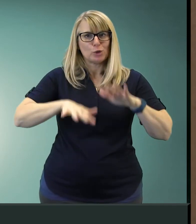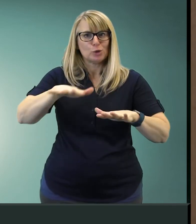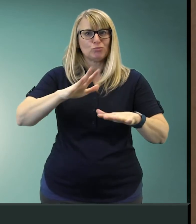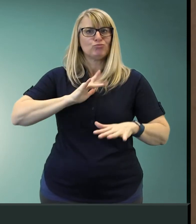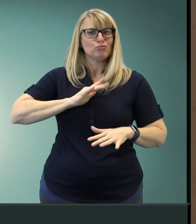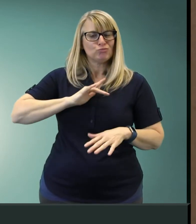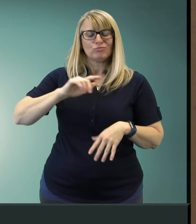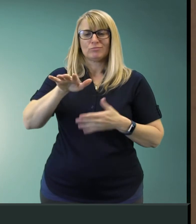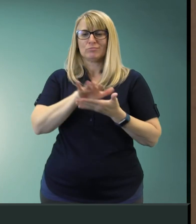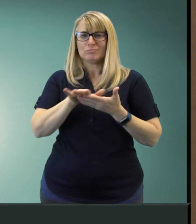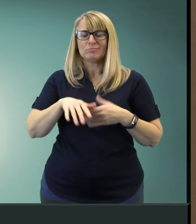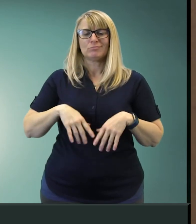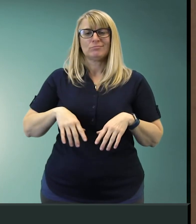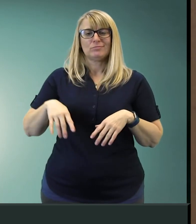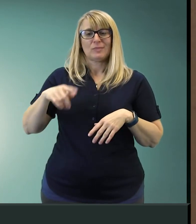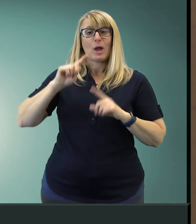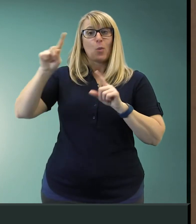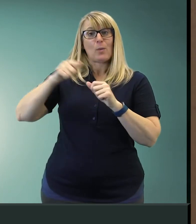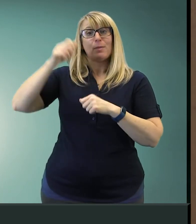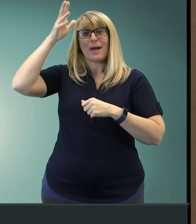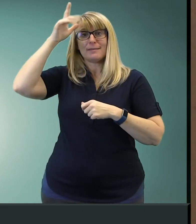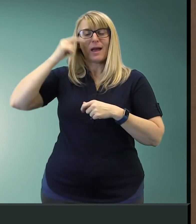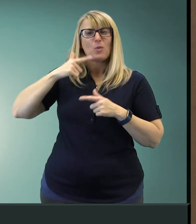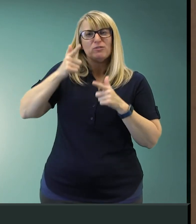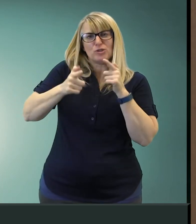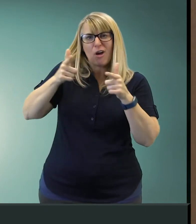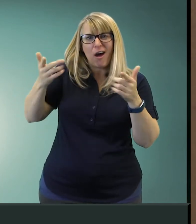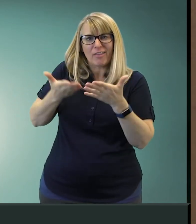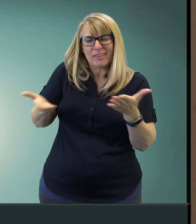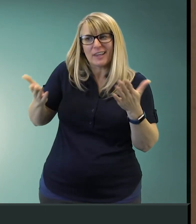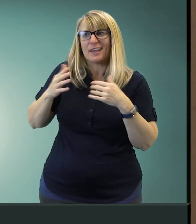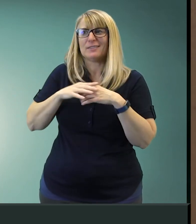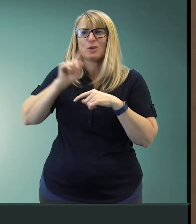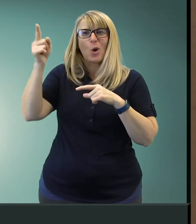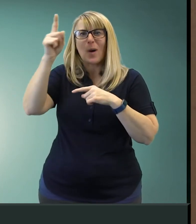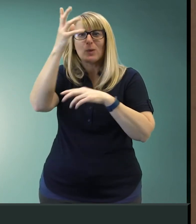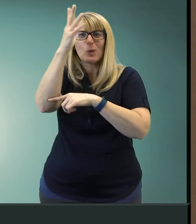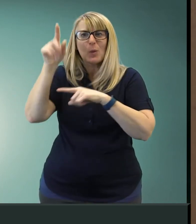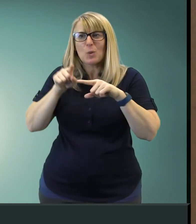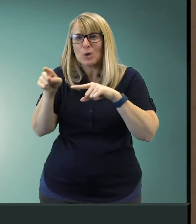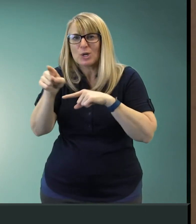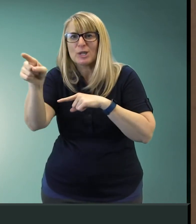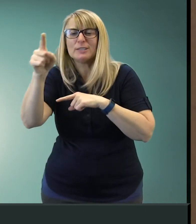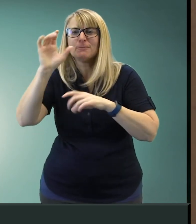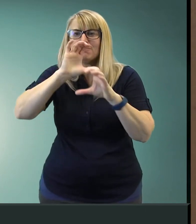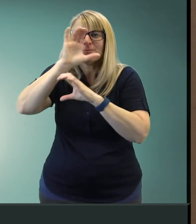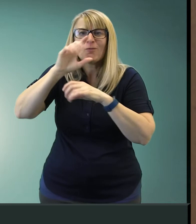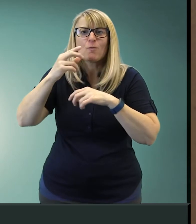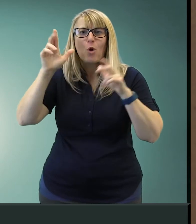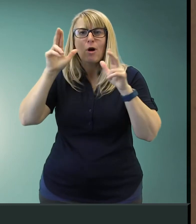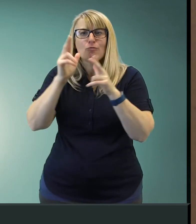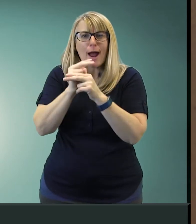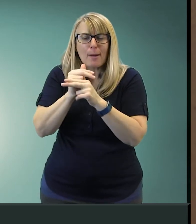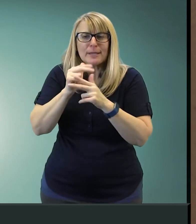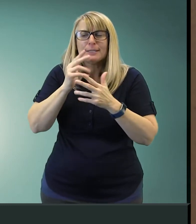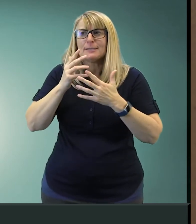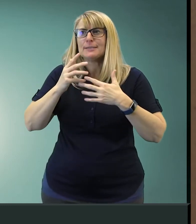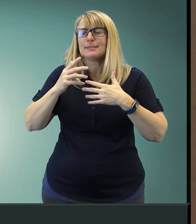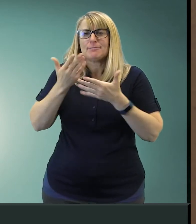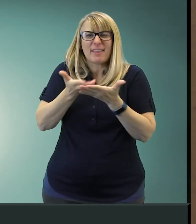I've also gone out with my dad. We've shot guns. We went out into the woods and hunted rabbits,